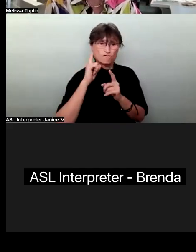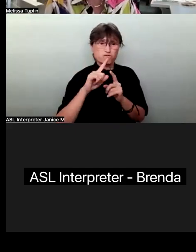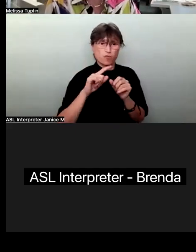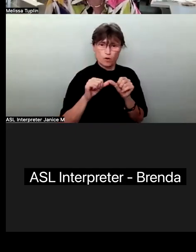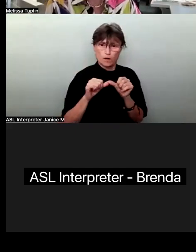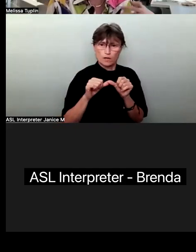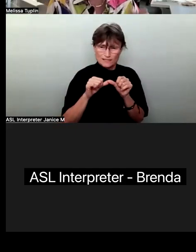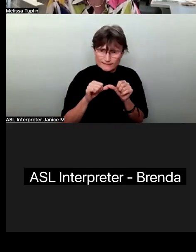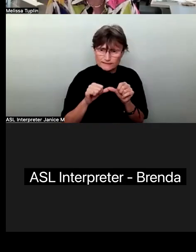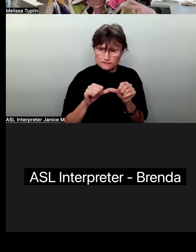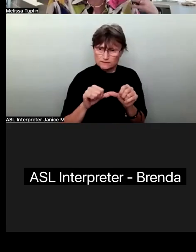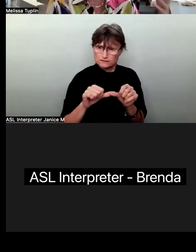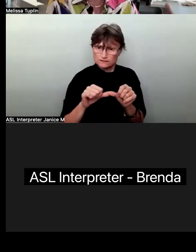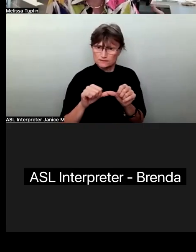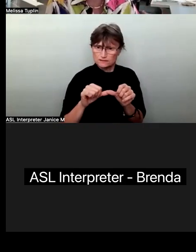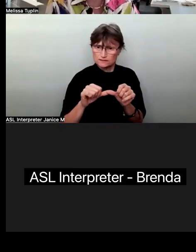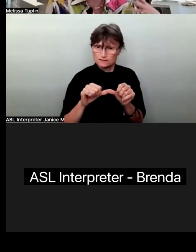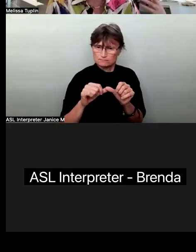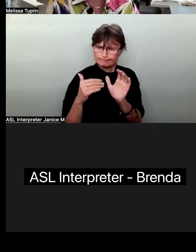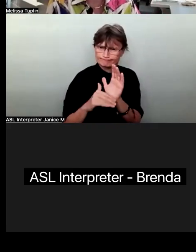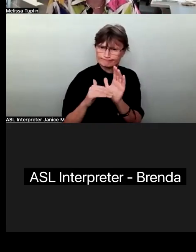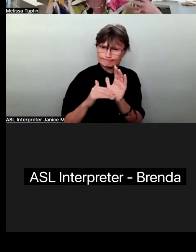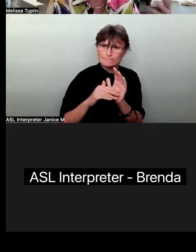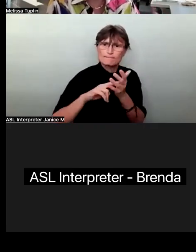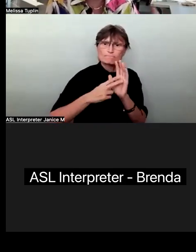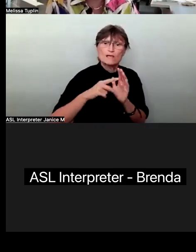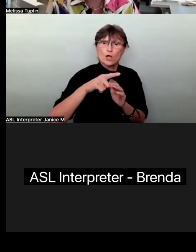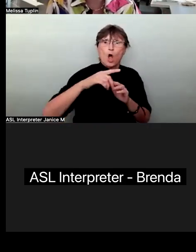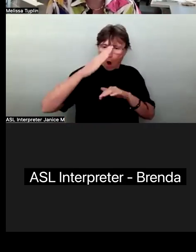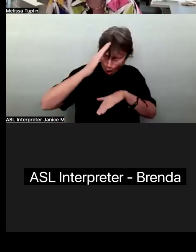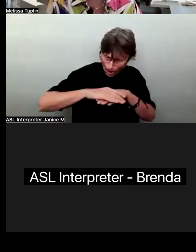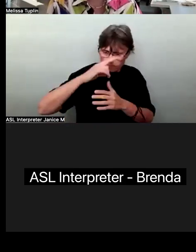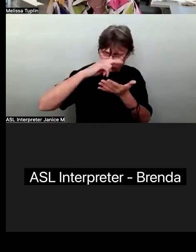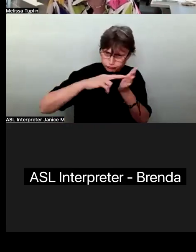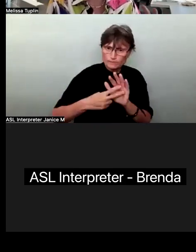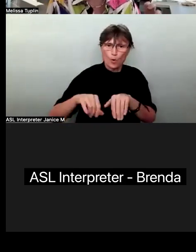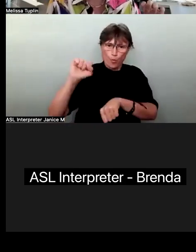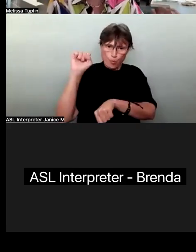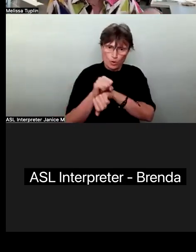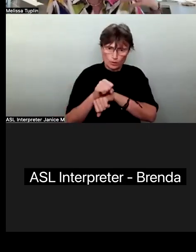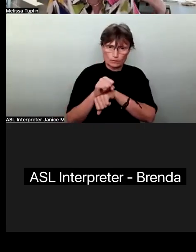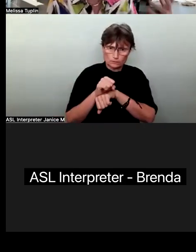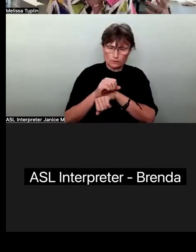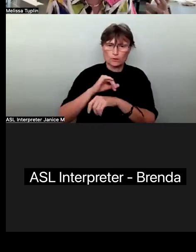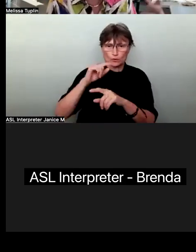is intended to recognize intentional, active and ongoing work and to really kind of advance